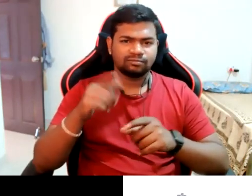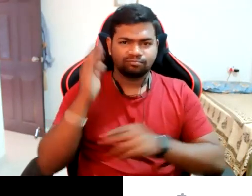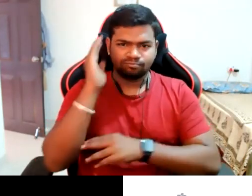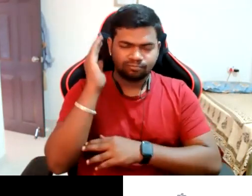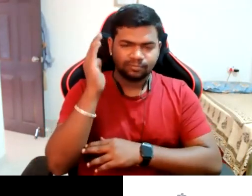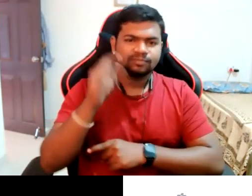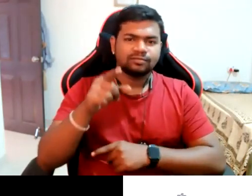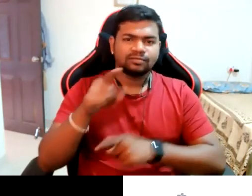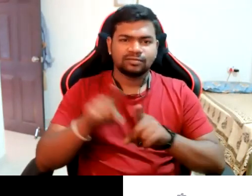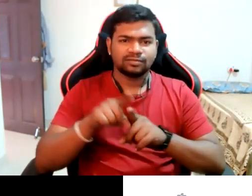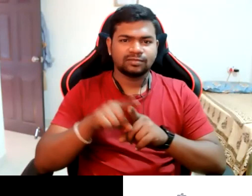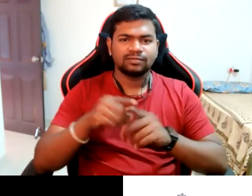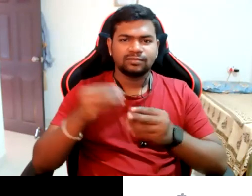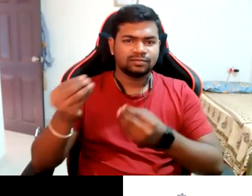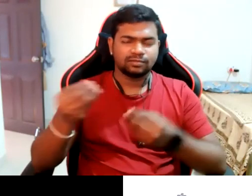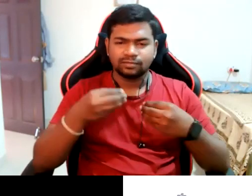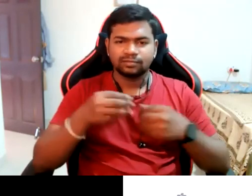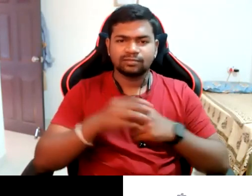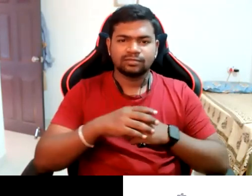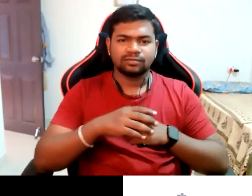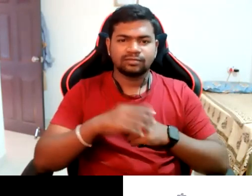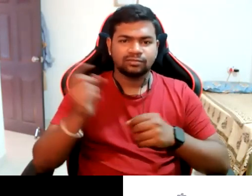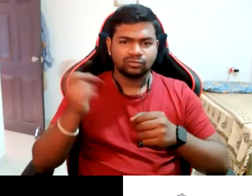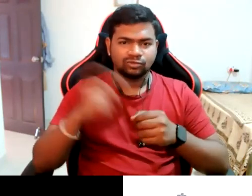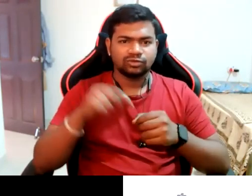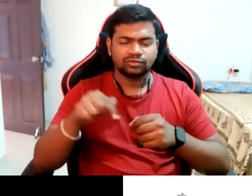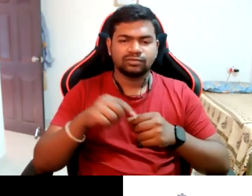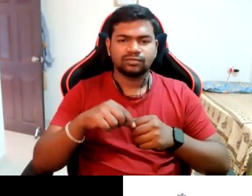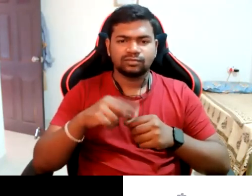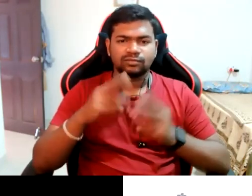and came on to join this call. on very very very short notice.